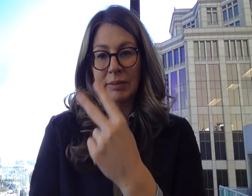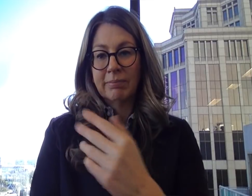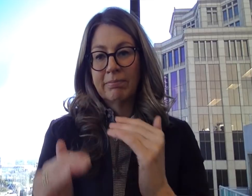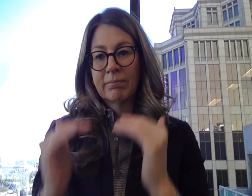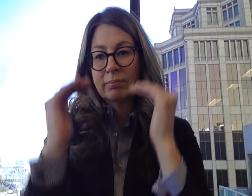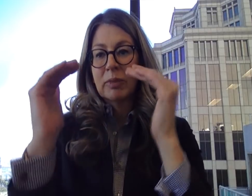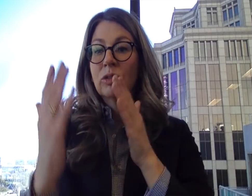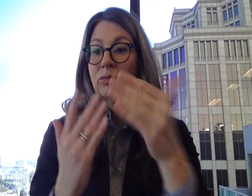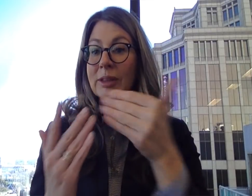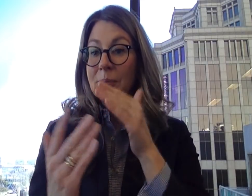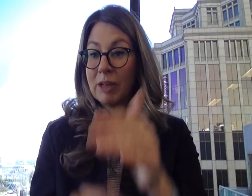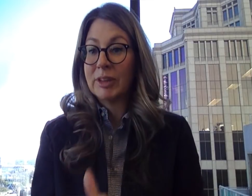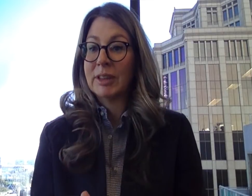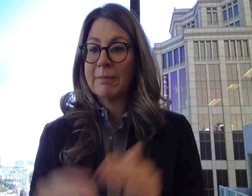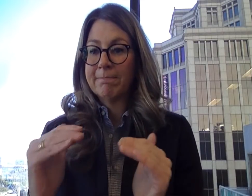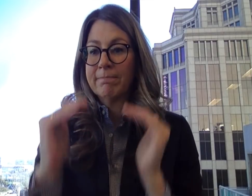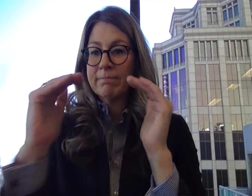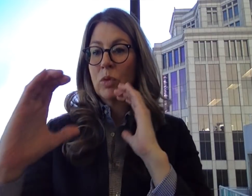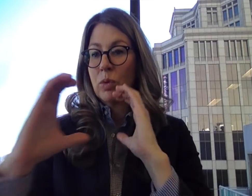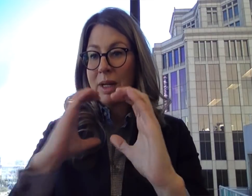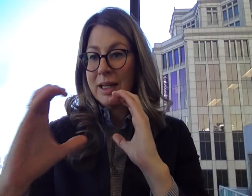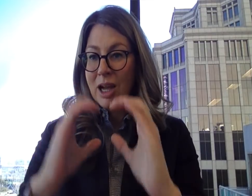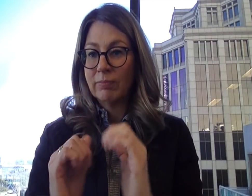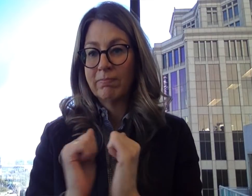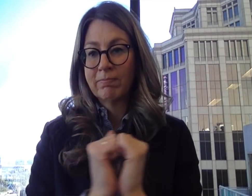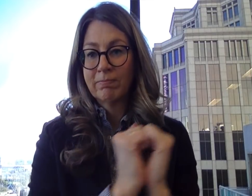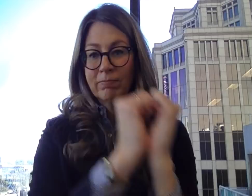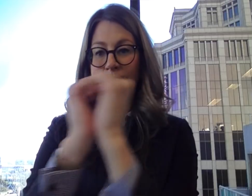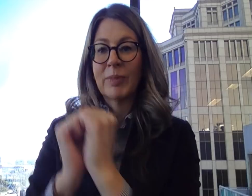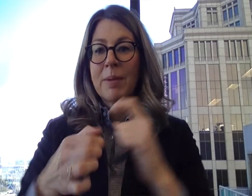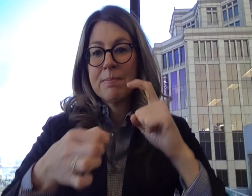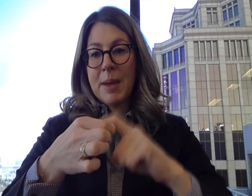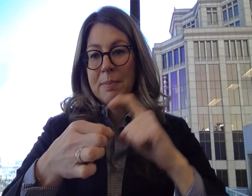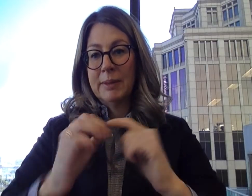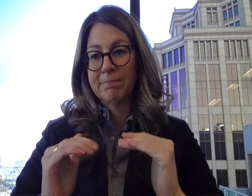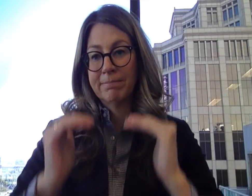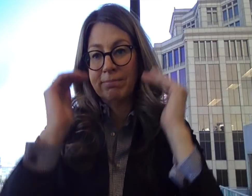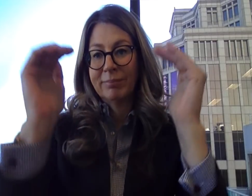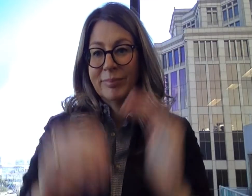increase the frequency of its communications, and improve its engagement with our stakeholders.